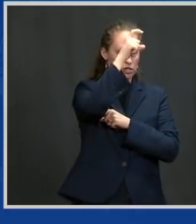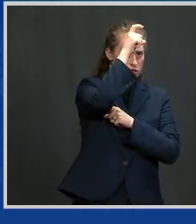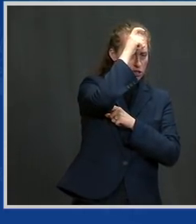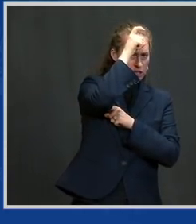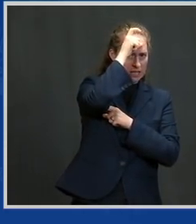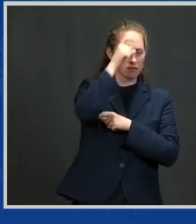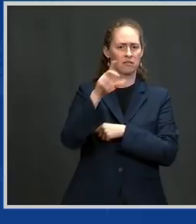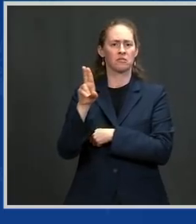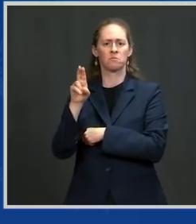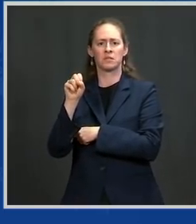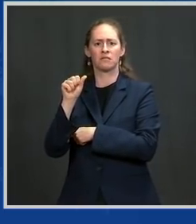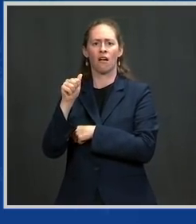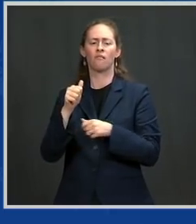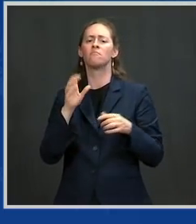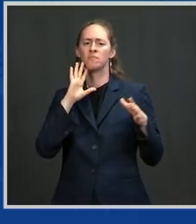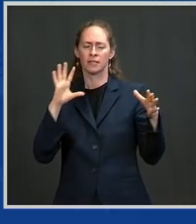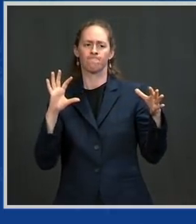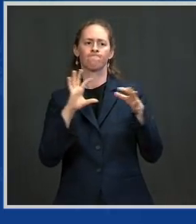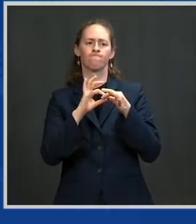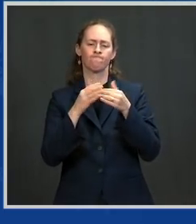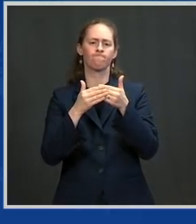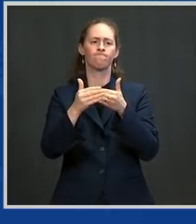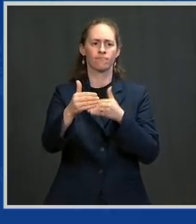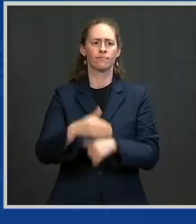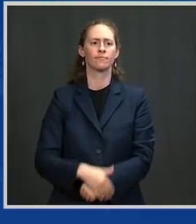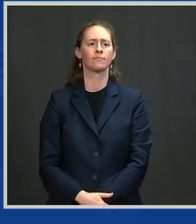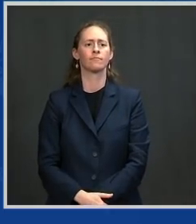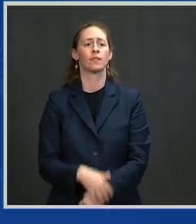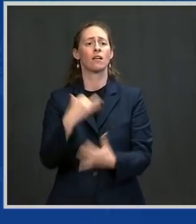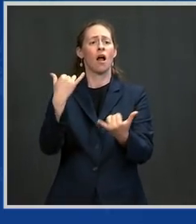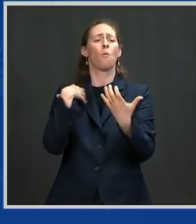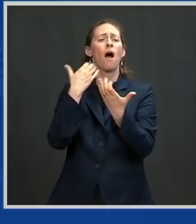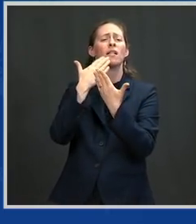But now I want to thank Secretary General Stoltenberg